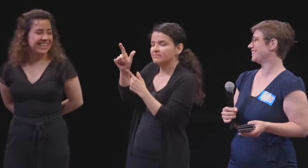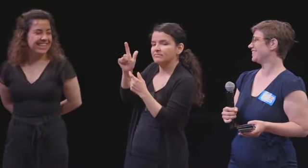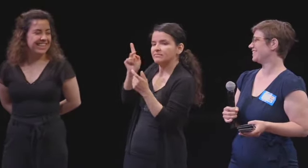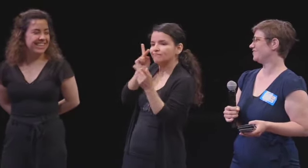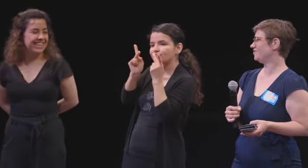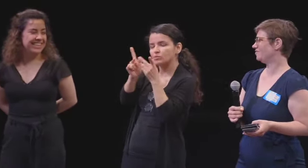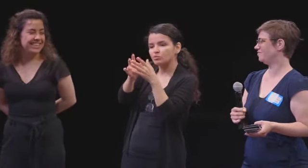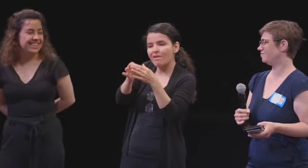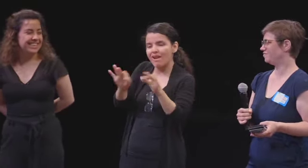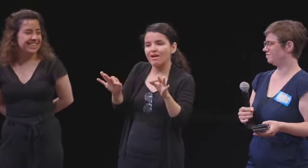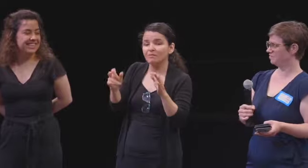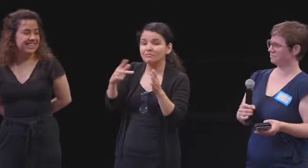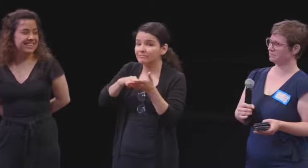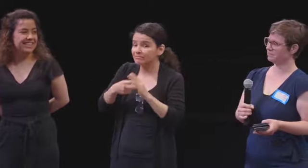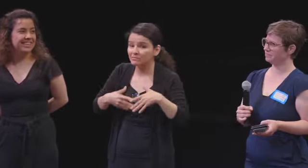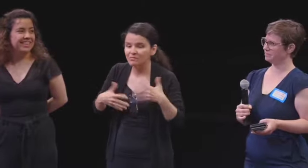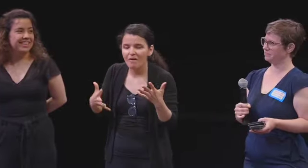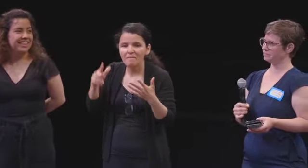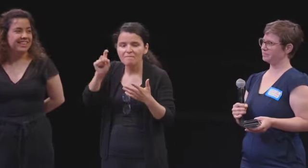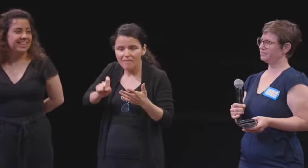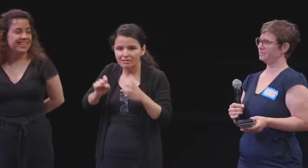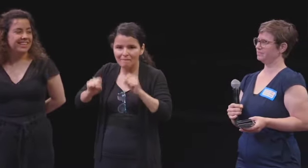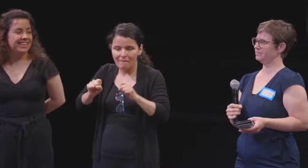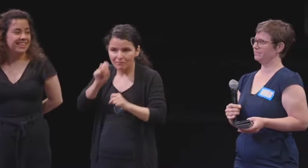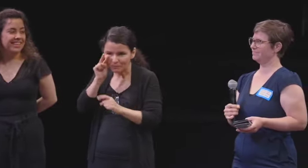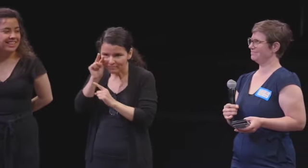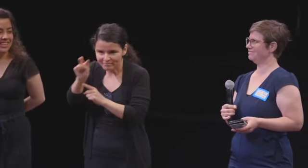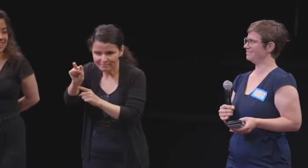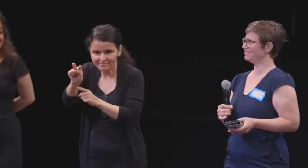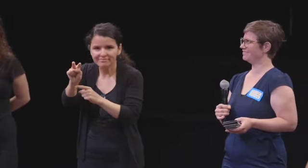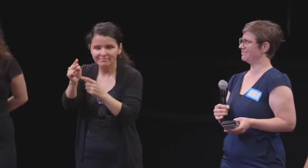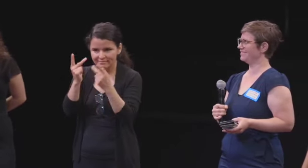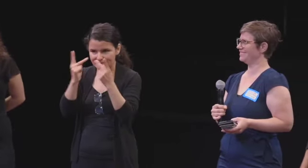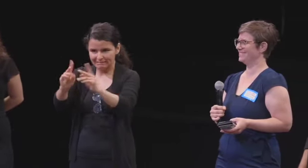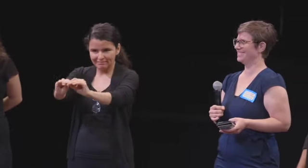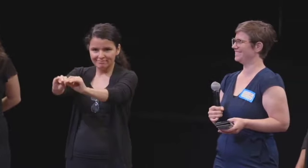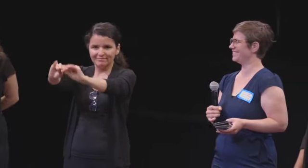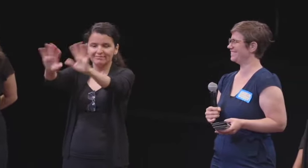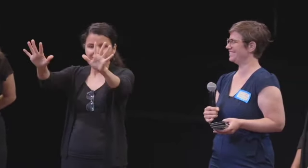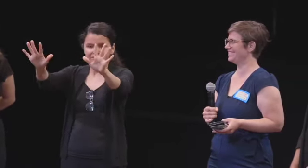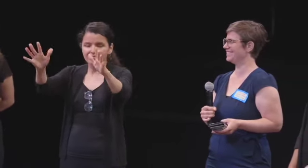Again, ASL is a visual language so that means that you have to be able to see.